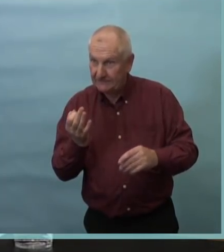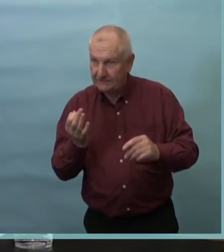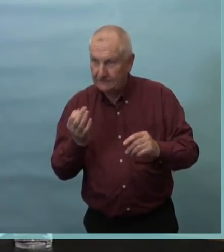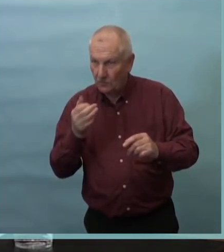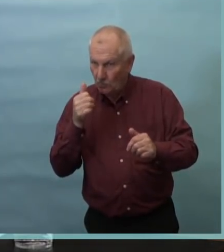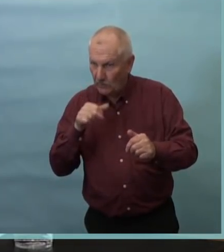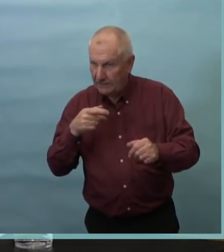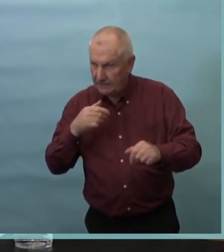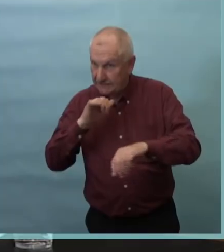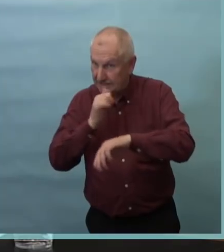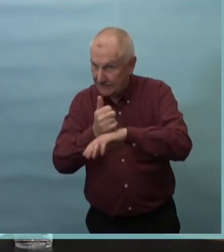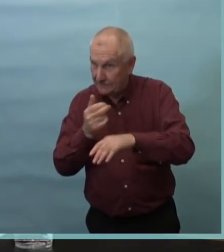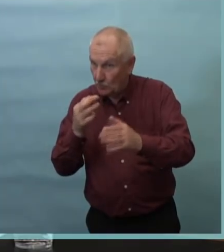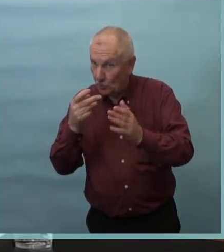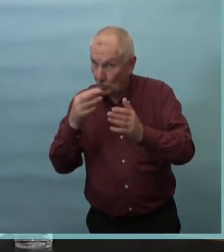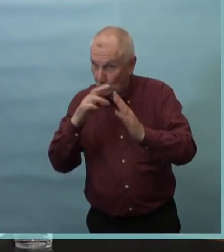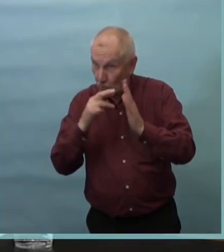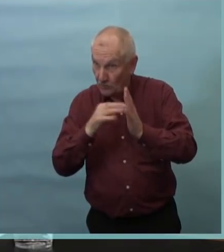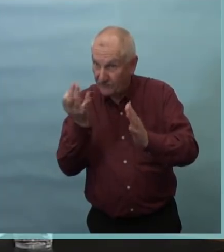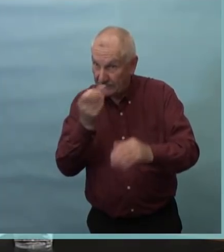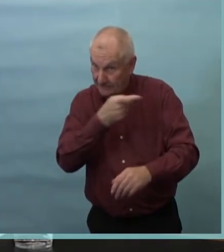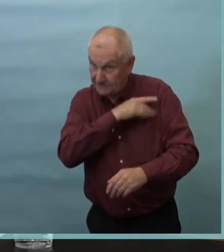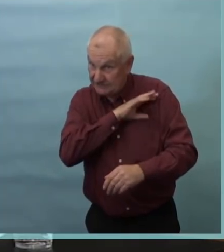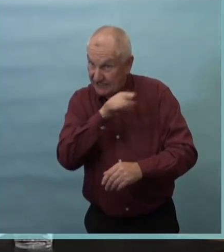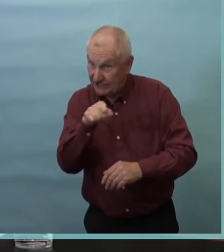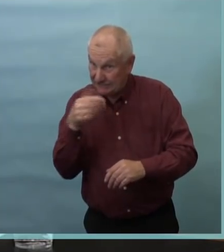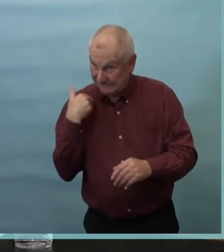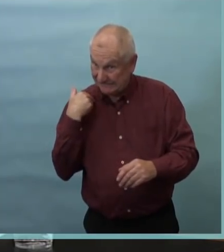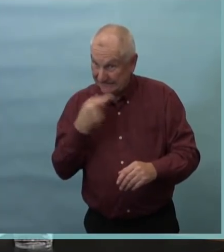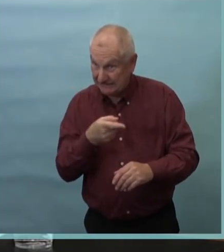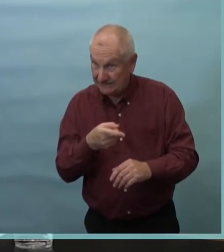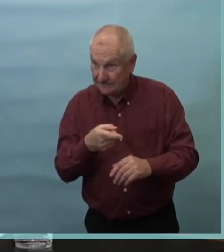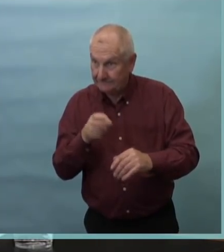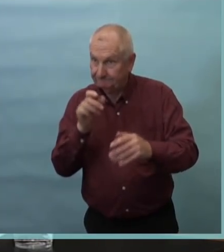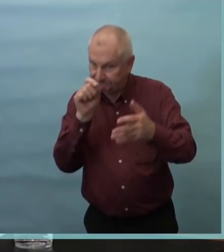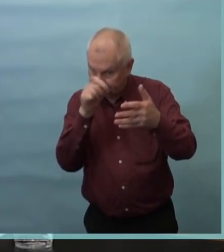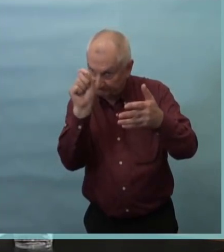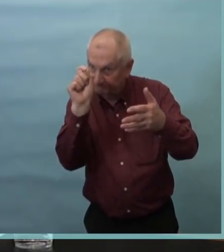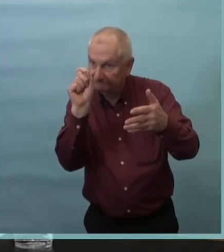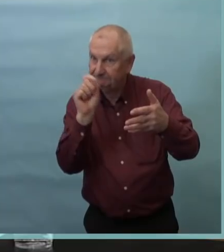know we still have to watch our our PPE supplies which is a criteria as well for